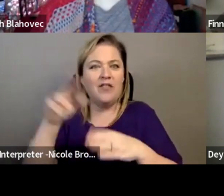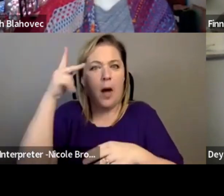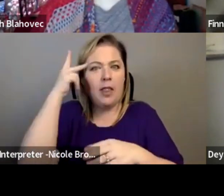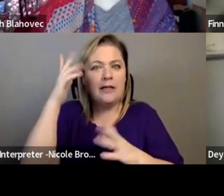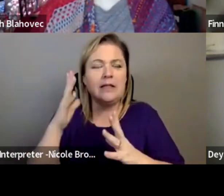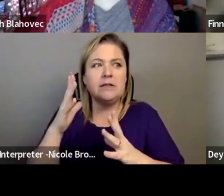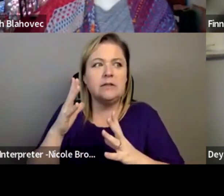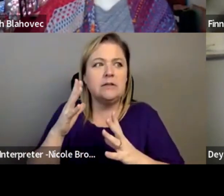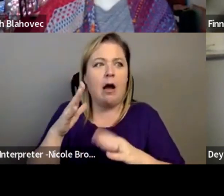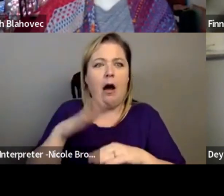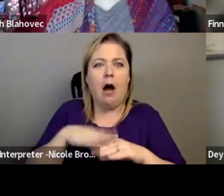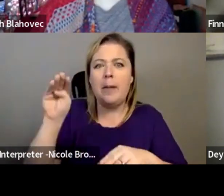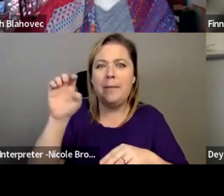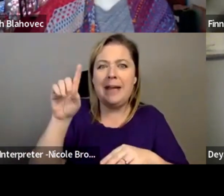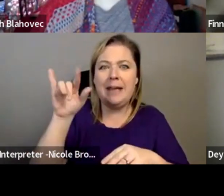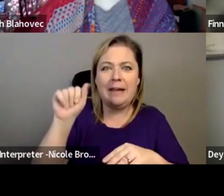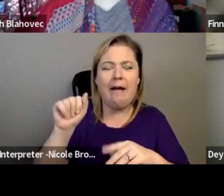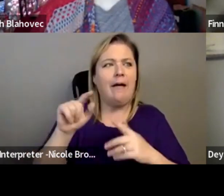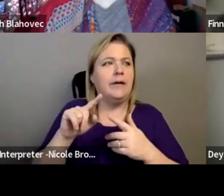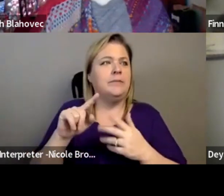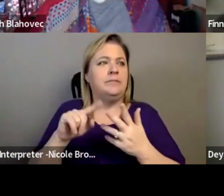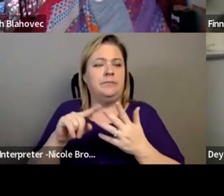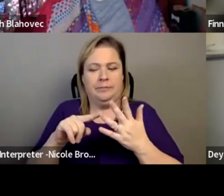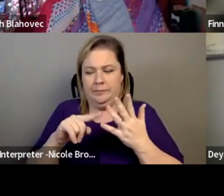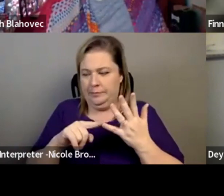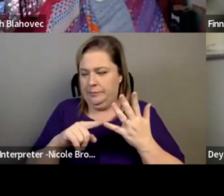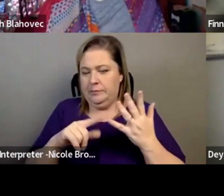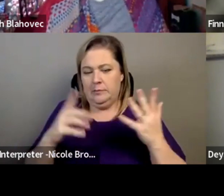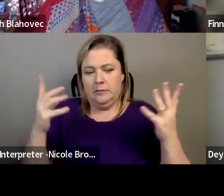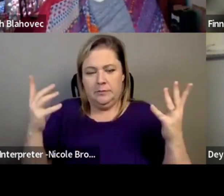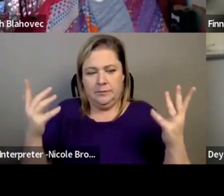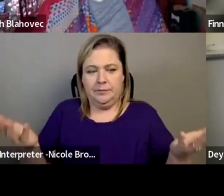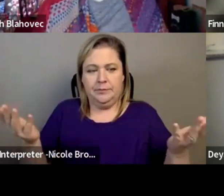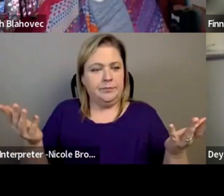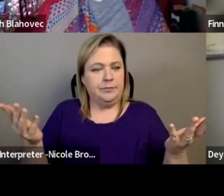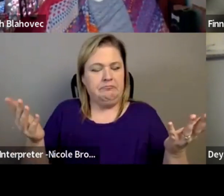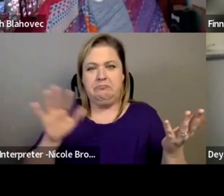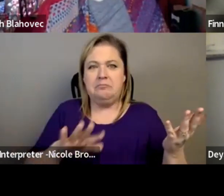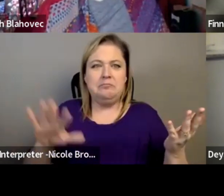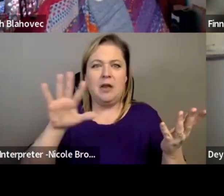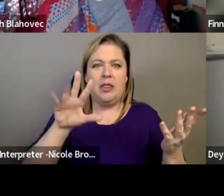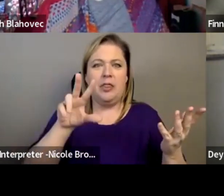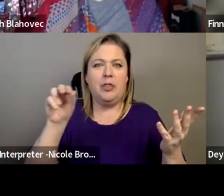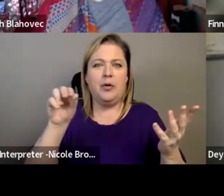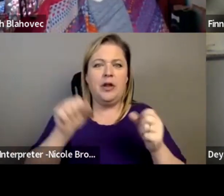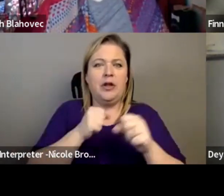media. And you had, you know, about 30 years of the war, you had women like Shirley Chisholm